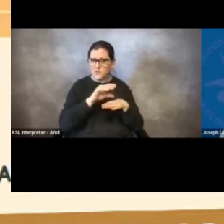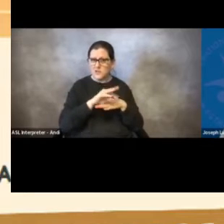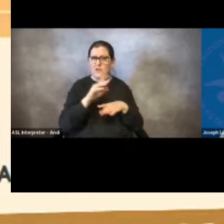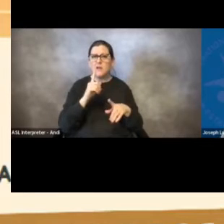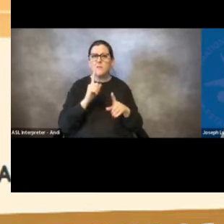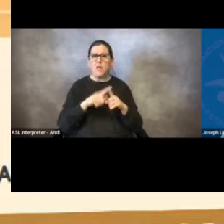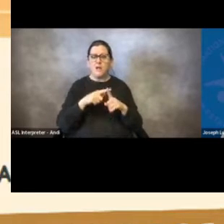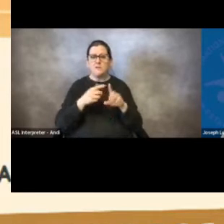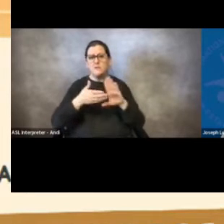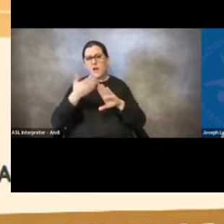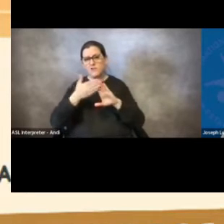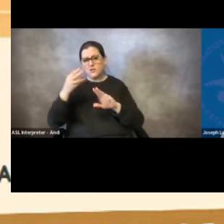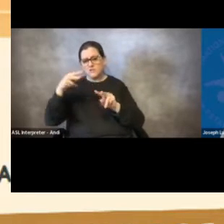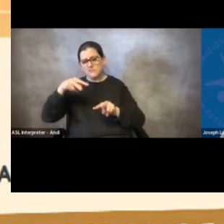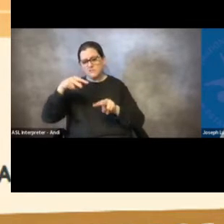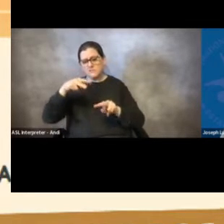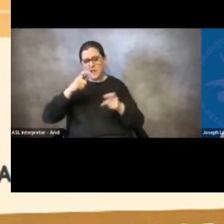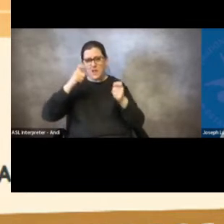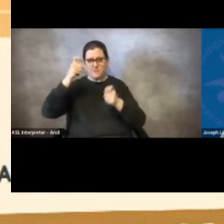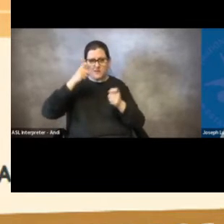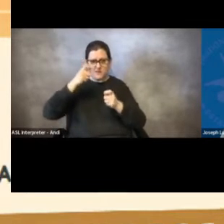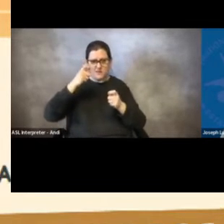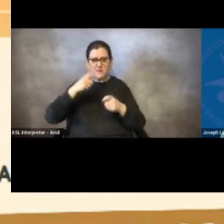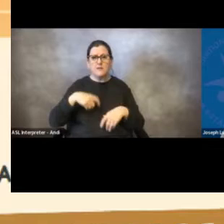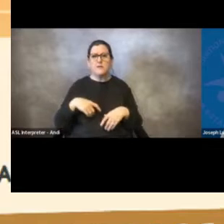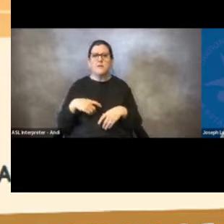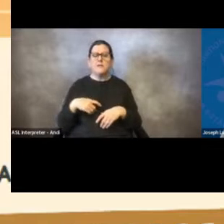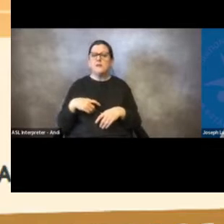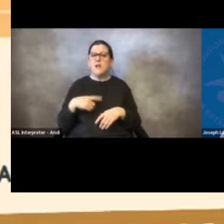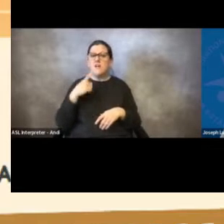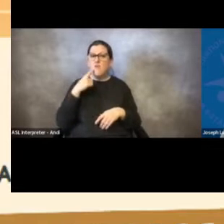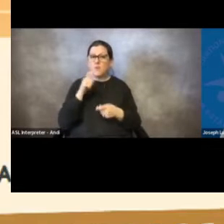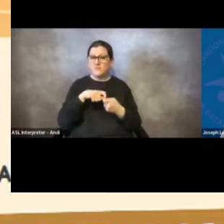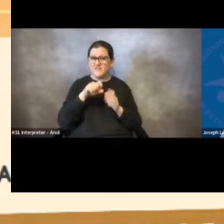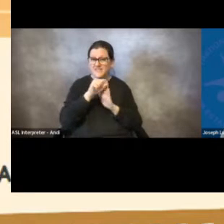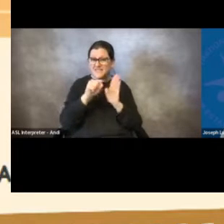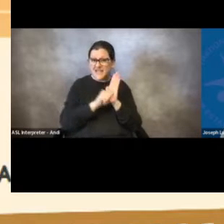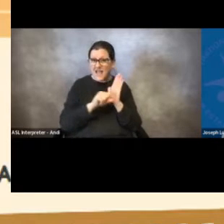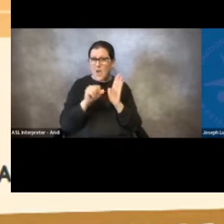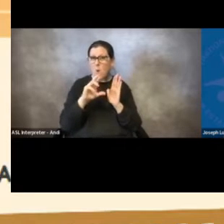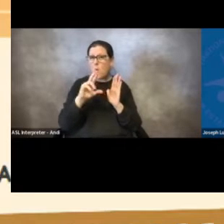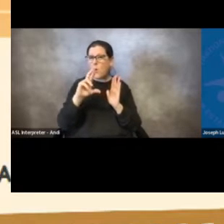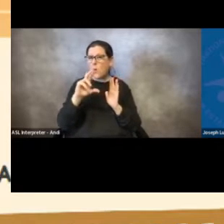administration. Now, for a state or an organization, bringing it